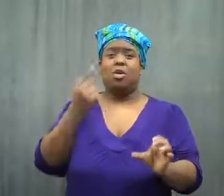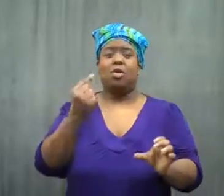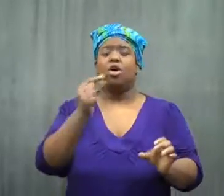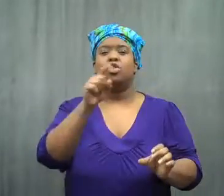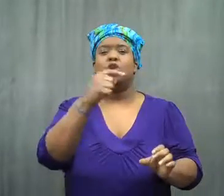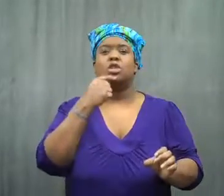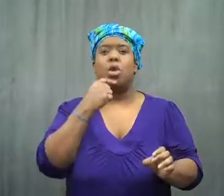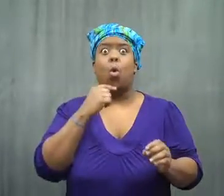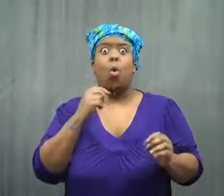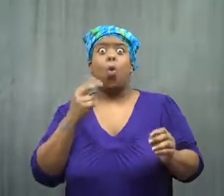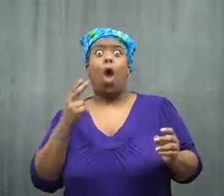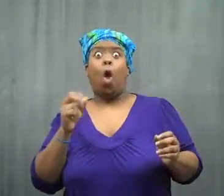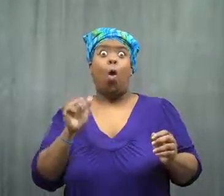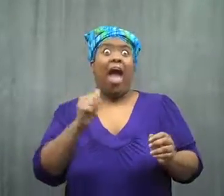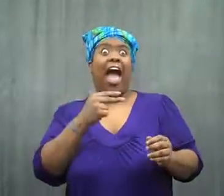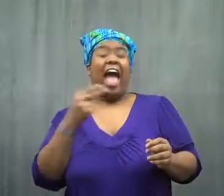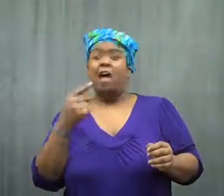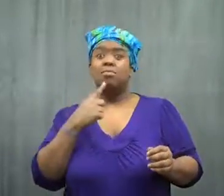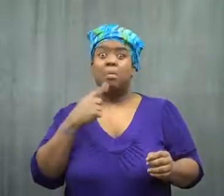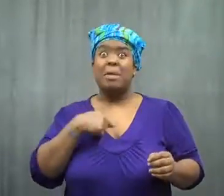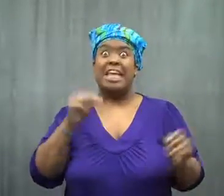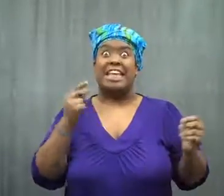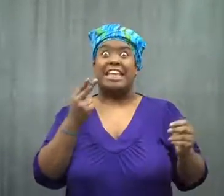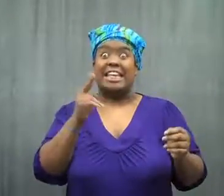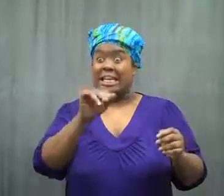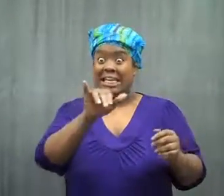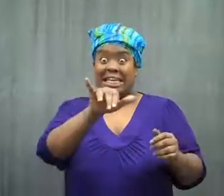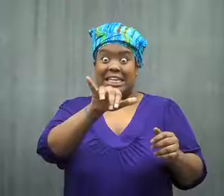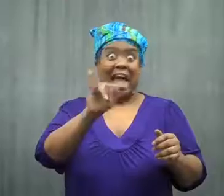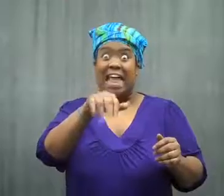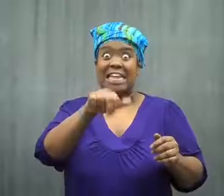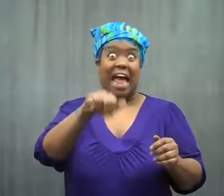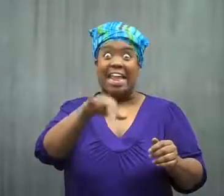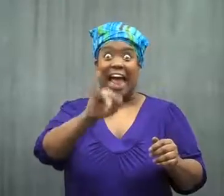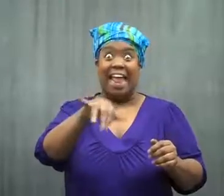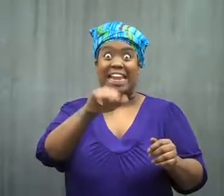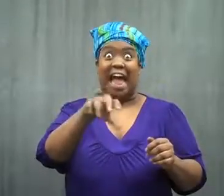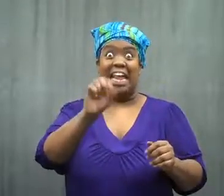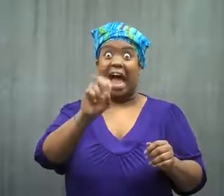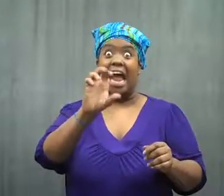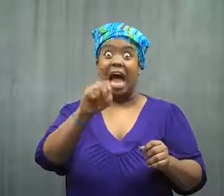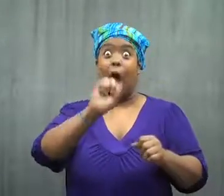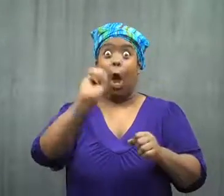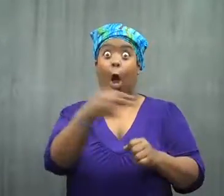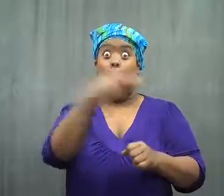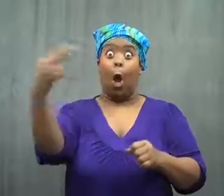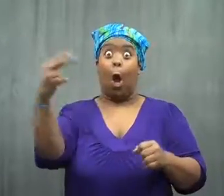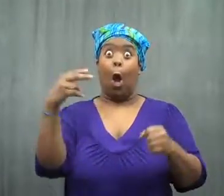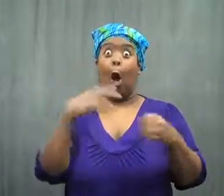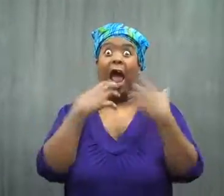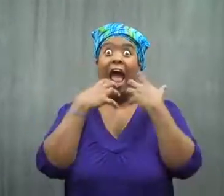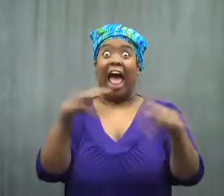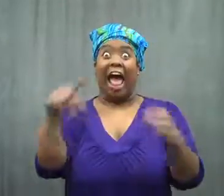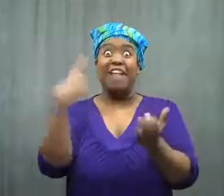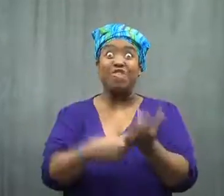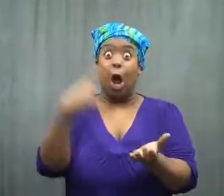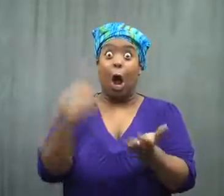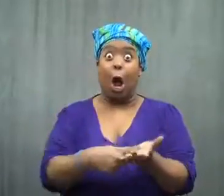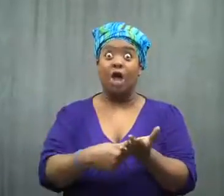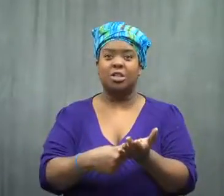I should have said, "Whoa, aaaahh!" Instead, I said, "Yiyiyi ohhh hot dog!"